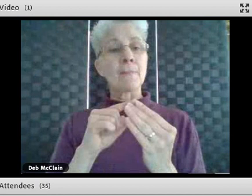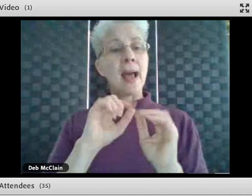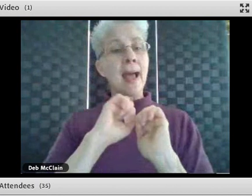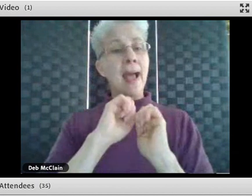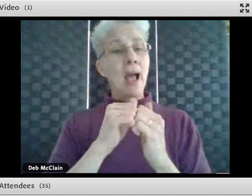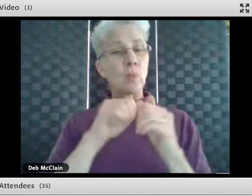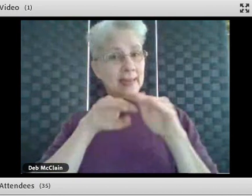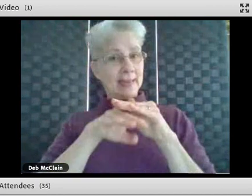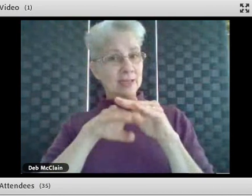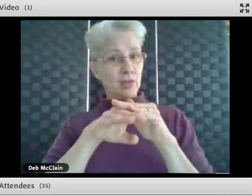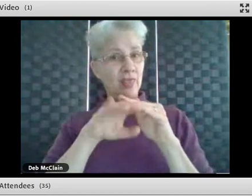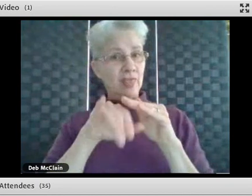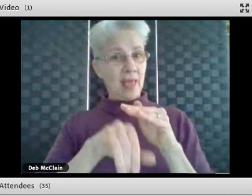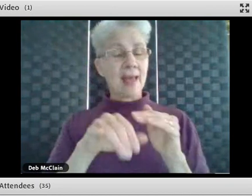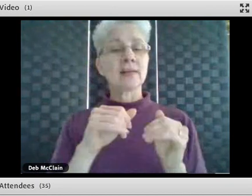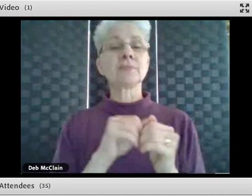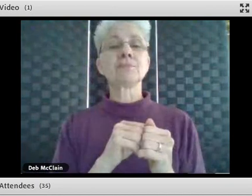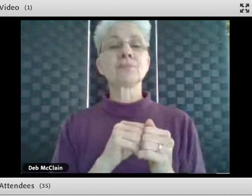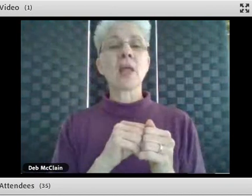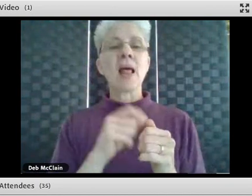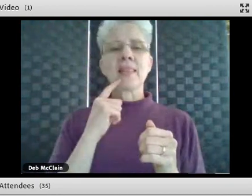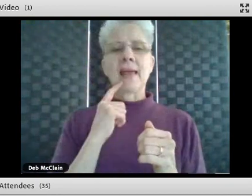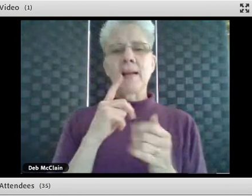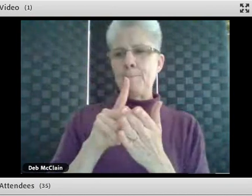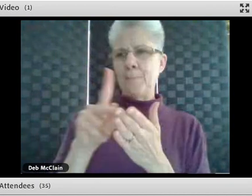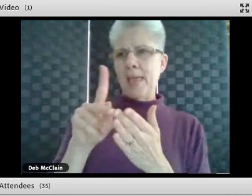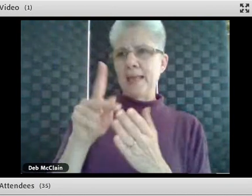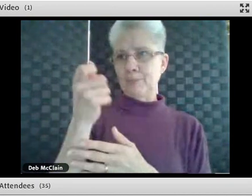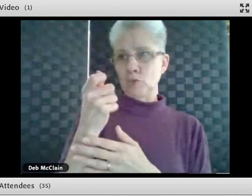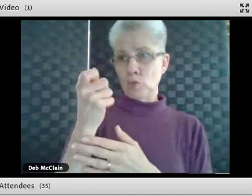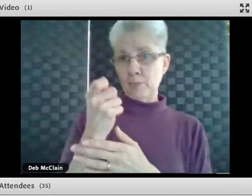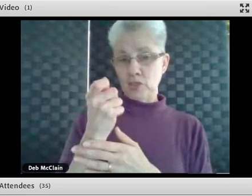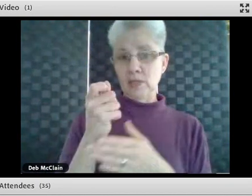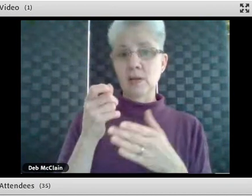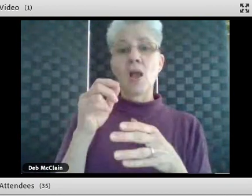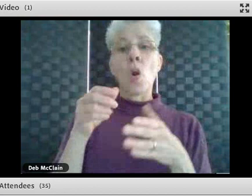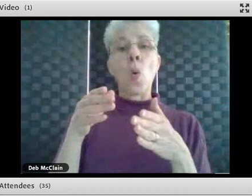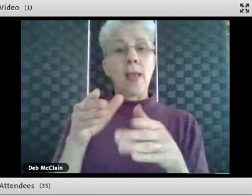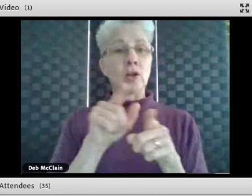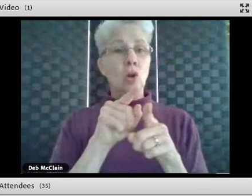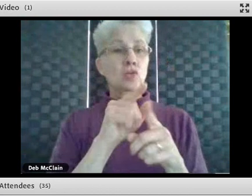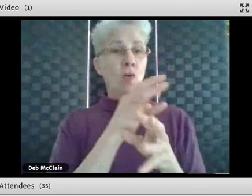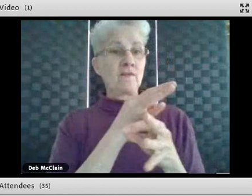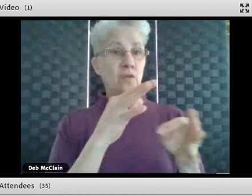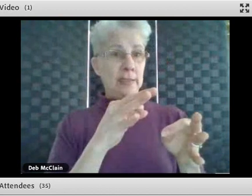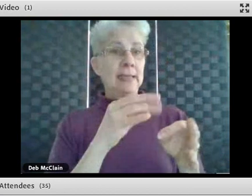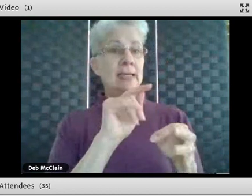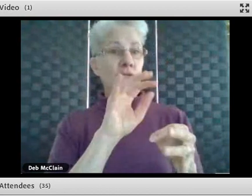both paid, like subscription-based tools, as well as free tools.